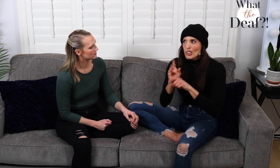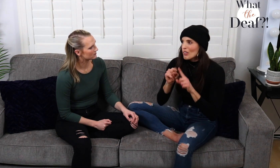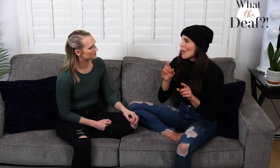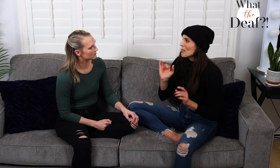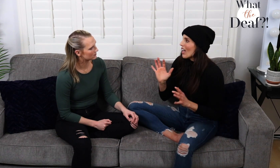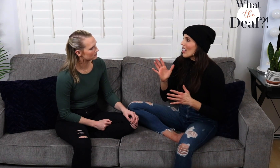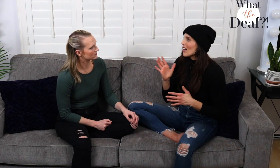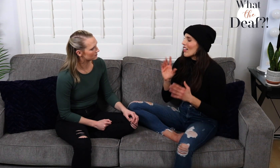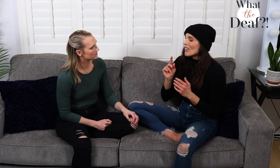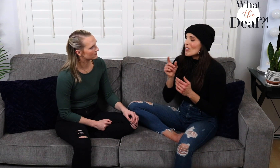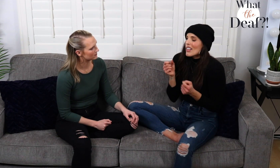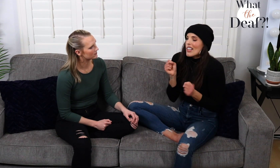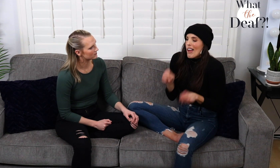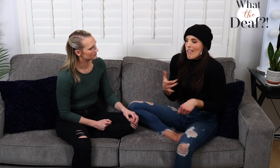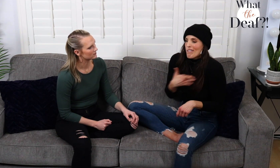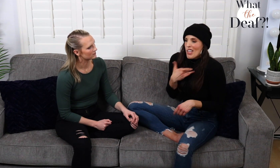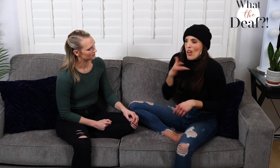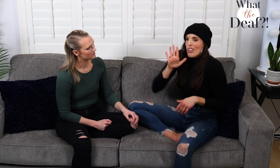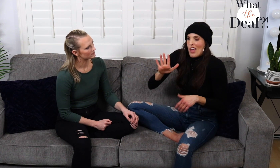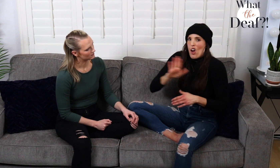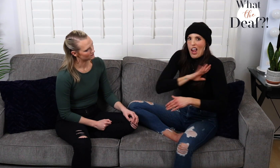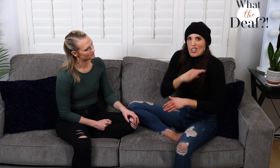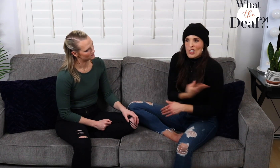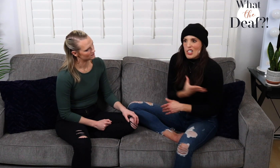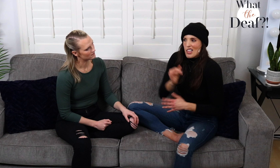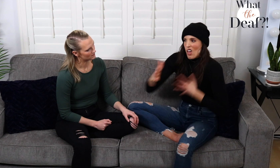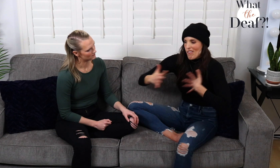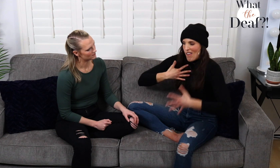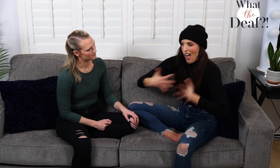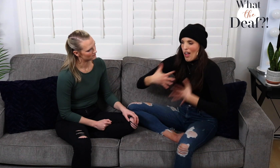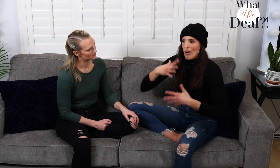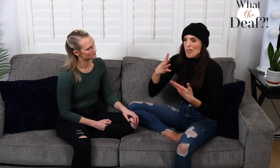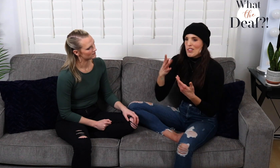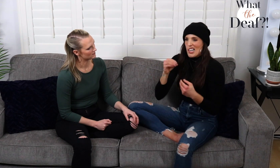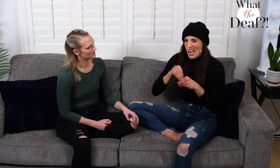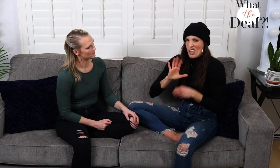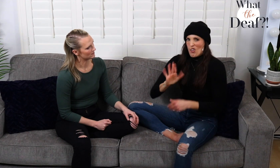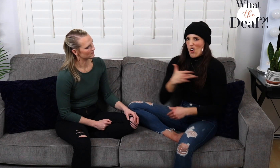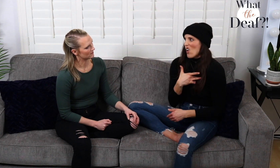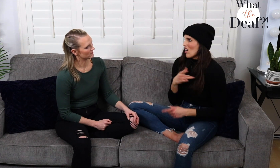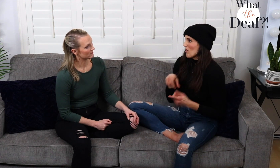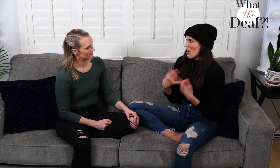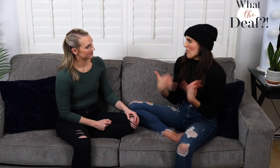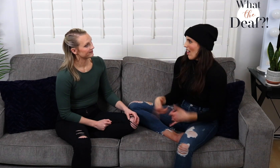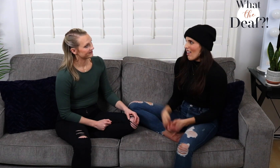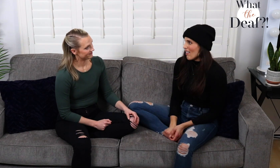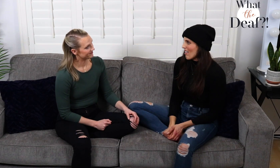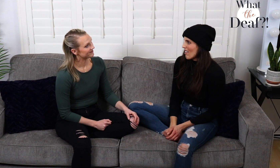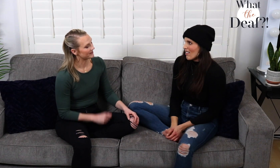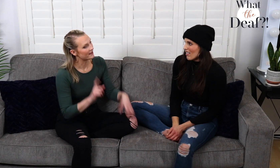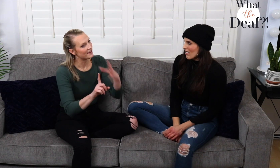they're not used to it. But you can sense the energy and the vibes and the heart when you play.